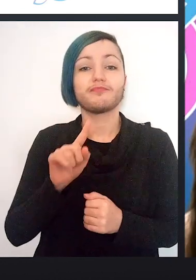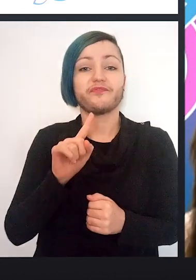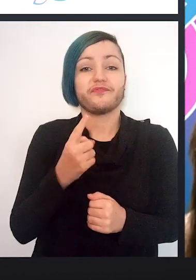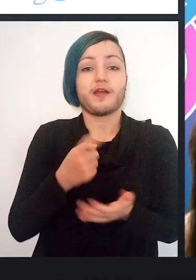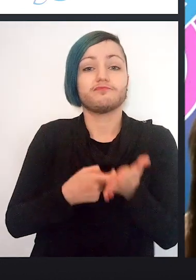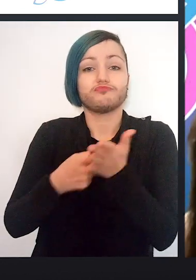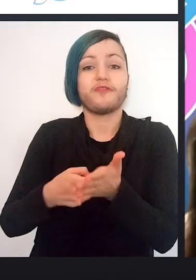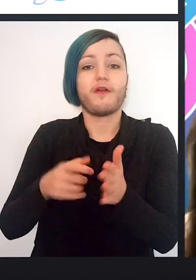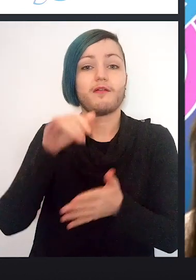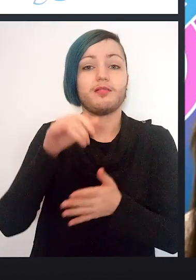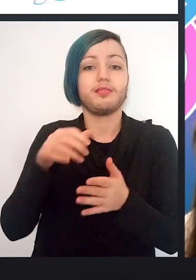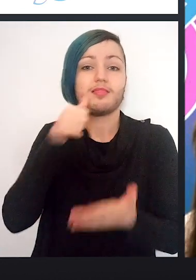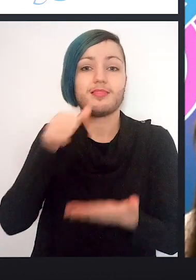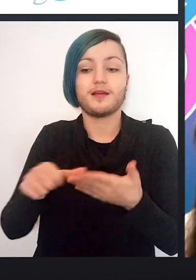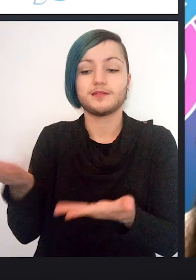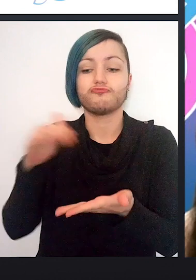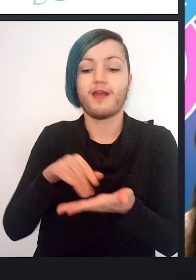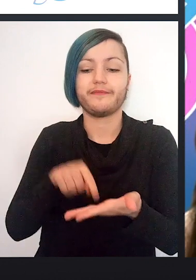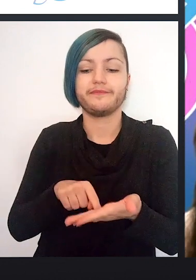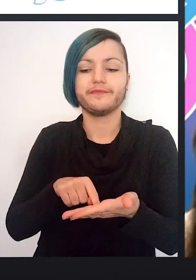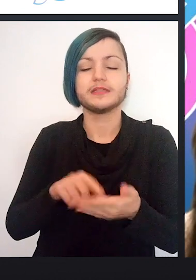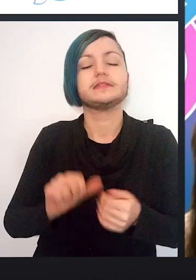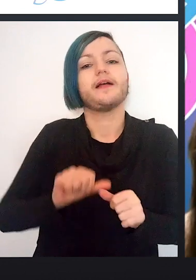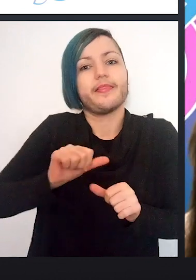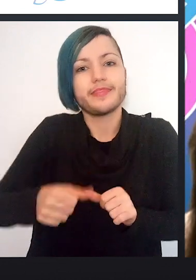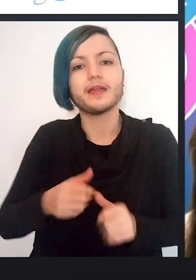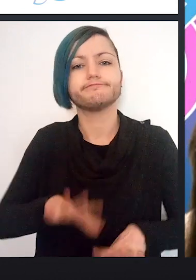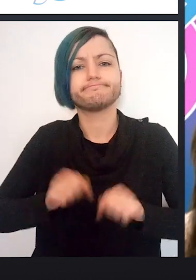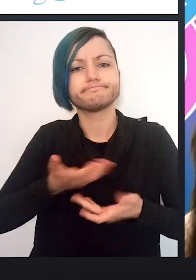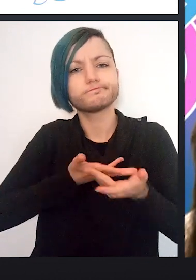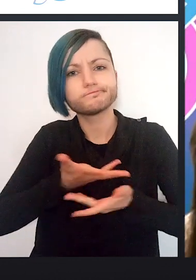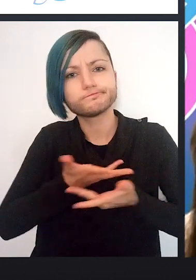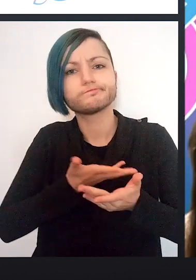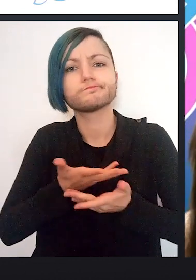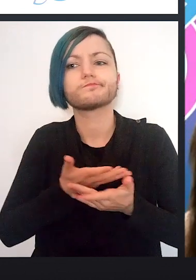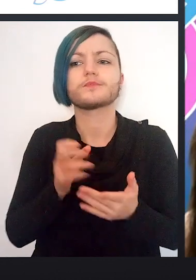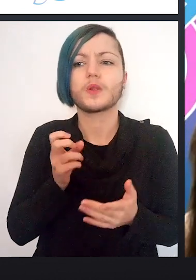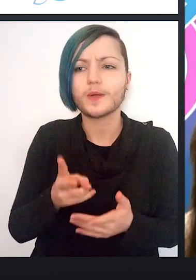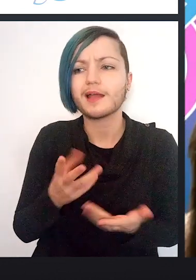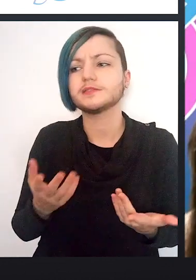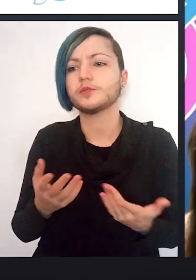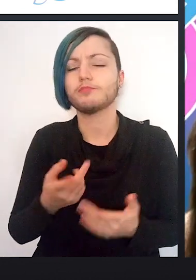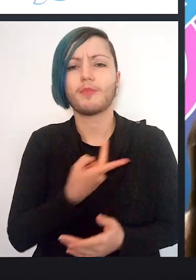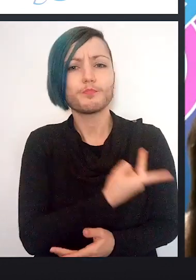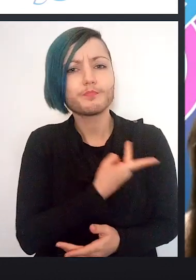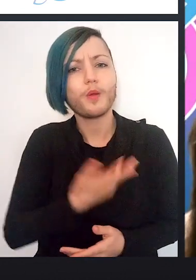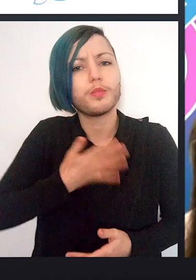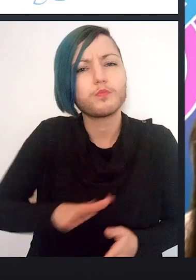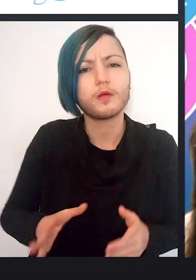referral for surgery then we started talking about it and what outcome we both wanted.